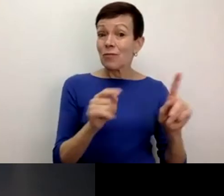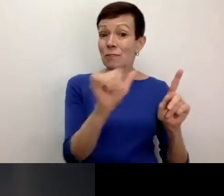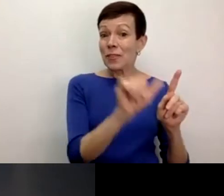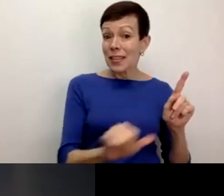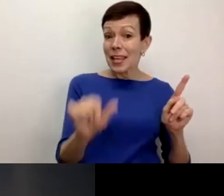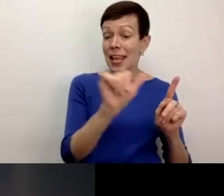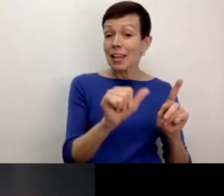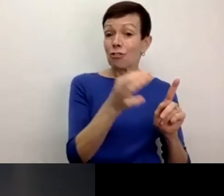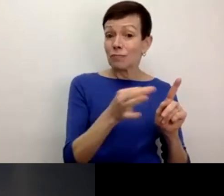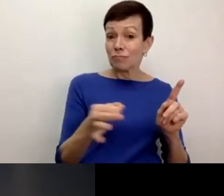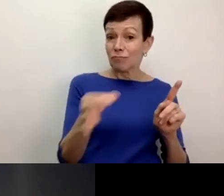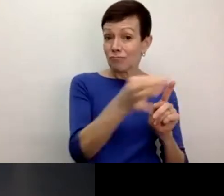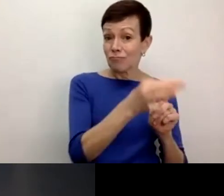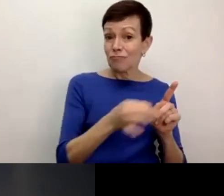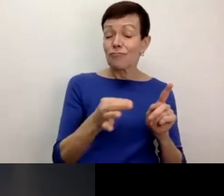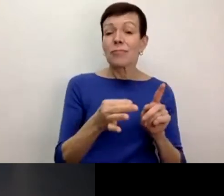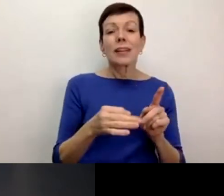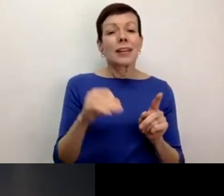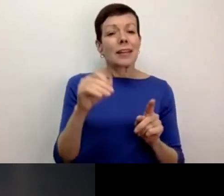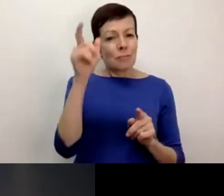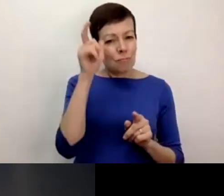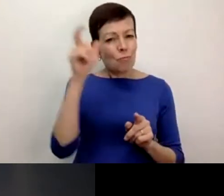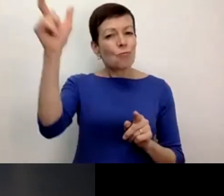New Year is about to begin on February 1.